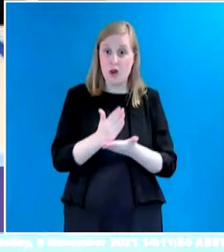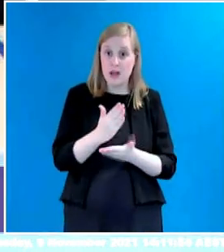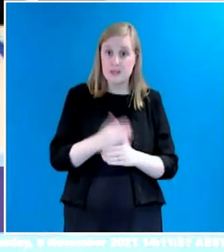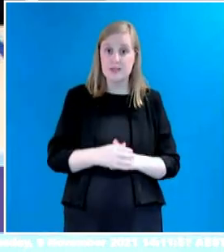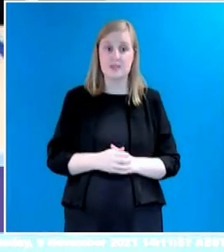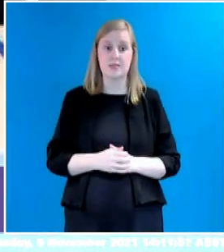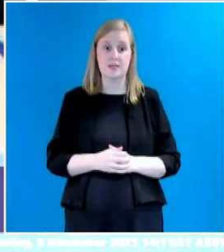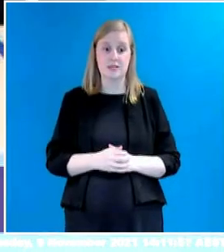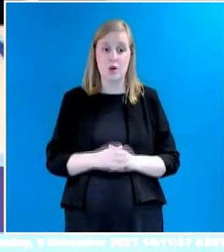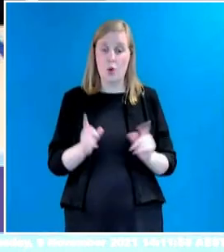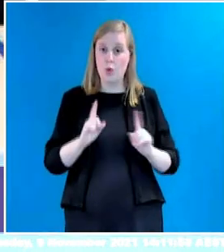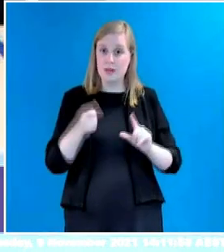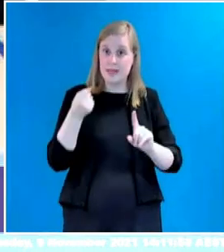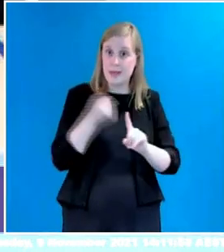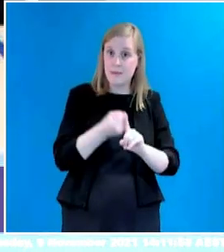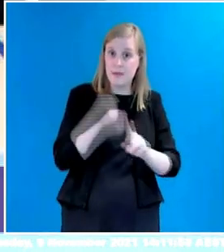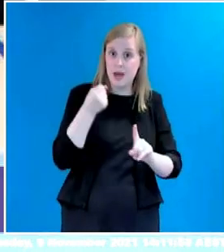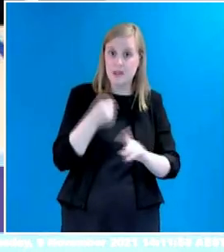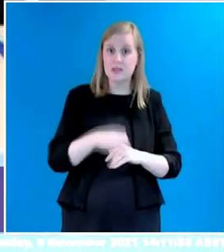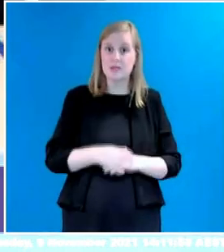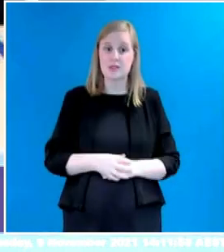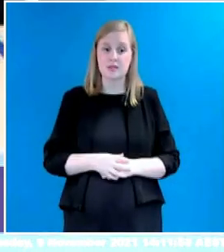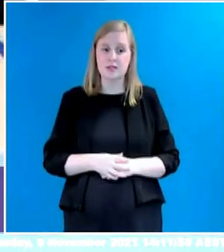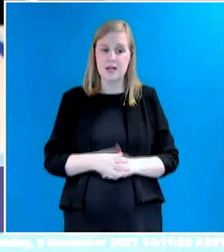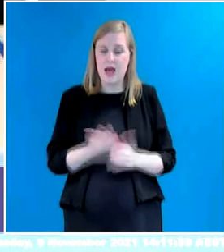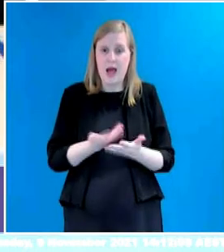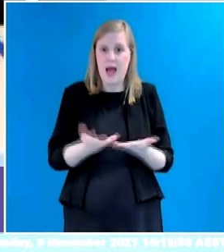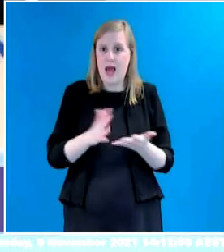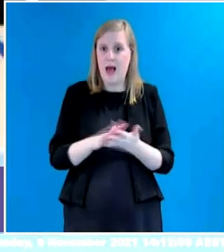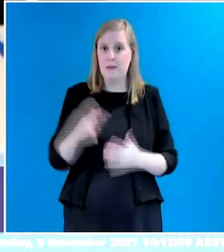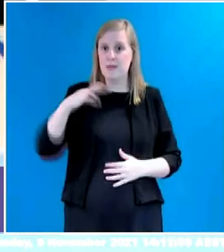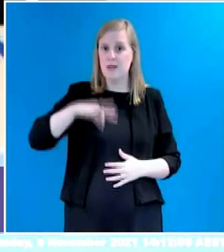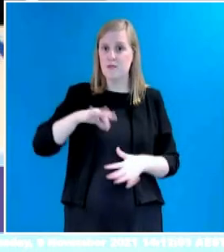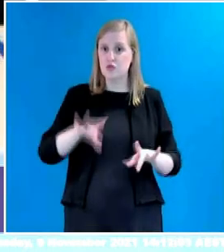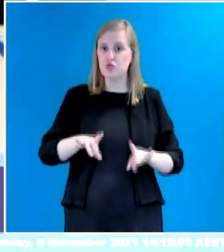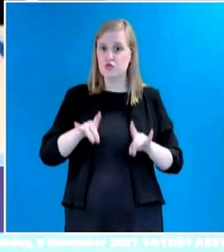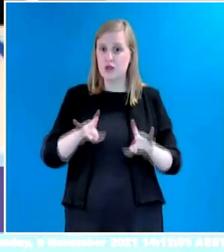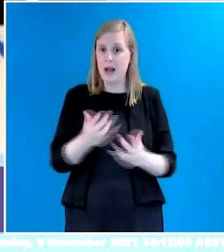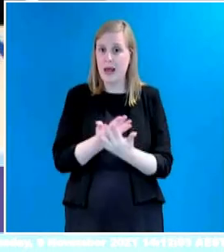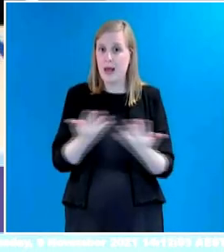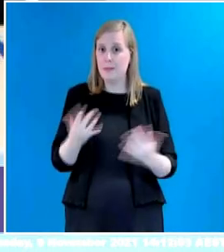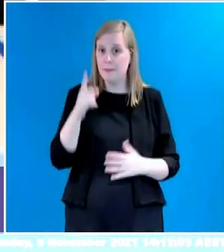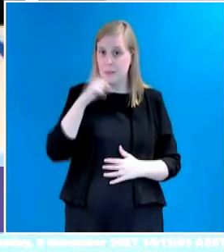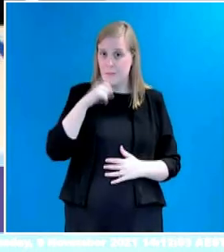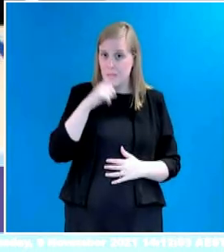Also, what if any changes would have to be made in Australian framework, because